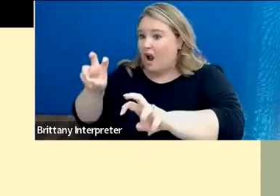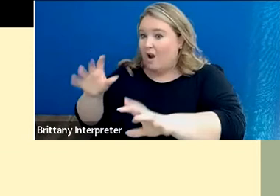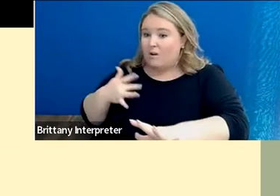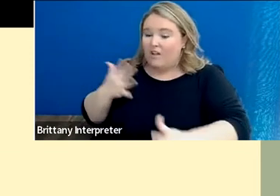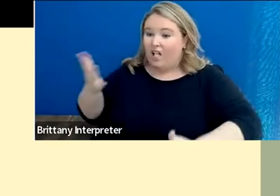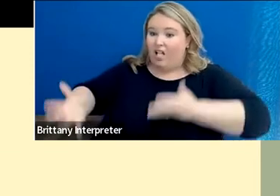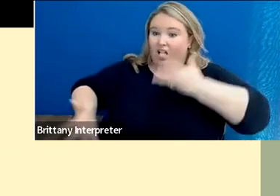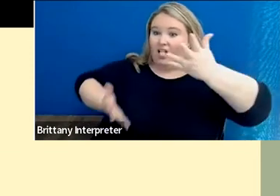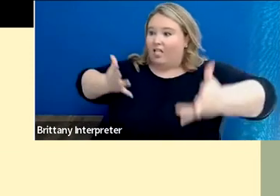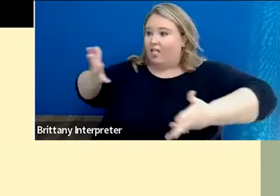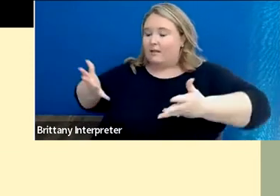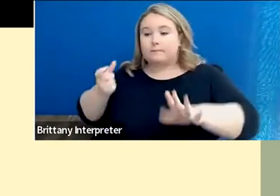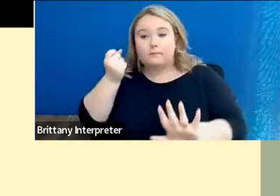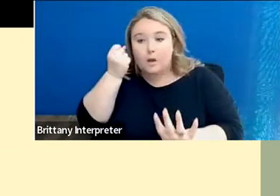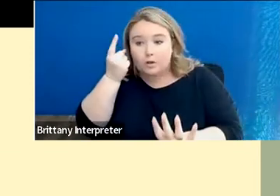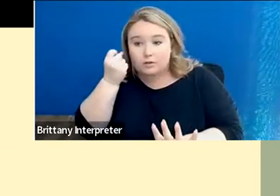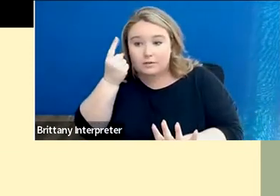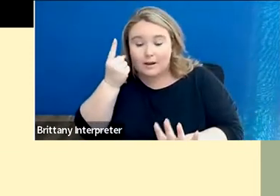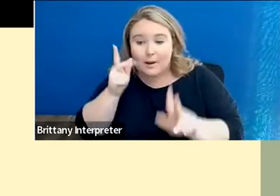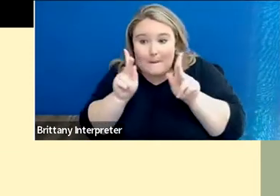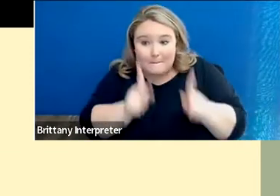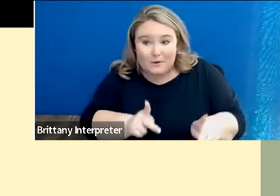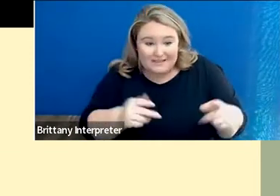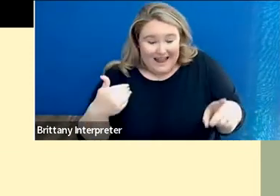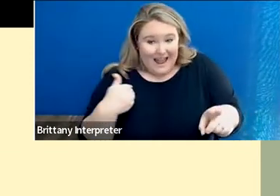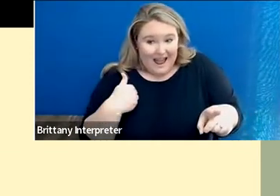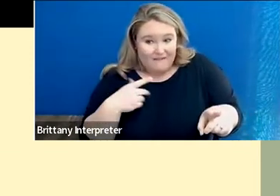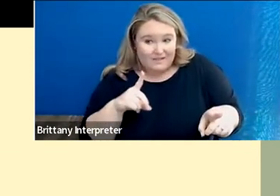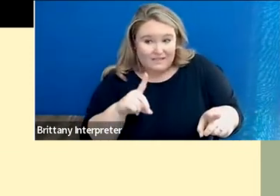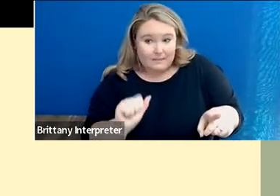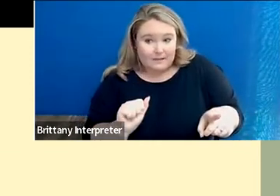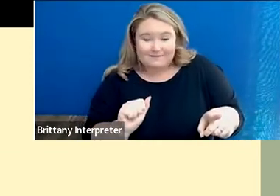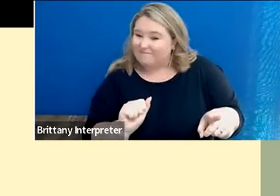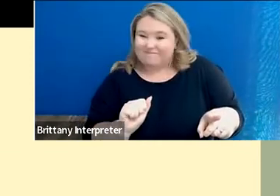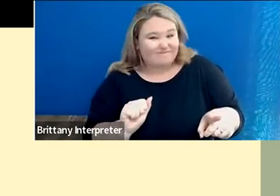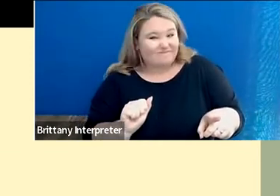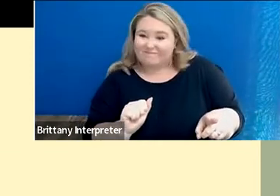For a person with disabilities, that's not a great idea. We need to make sure with the counties and the cities